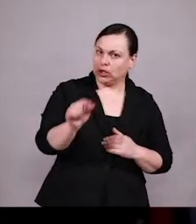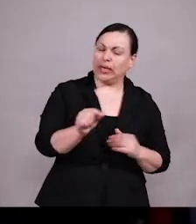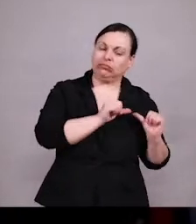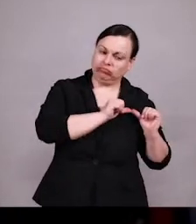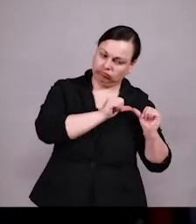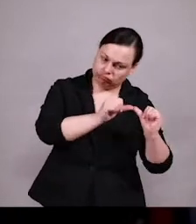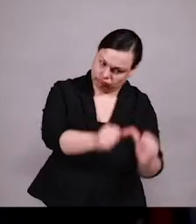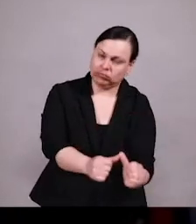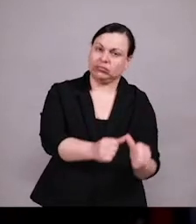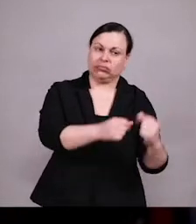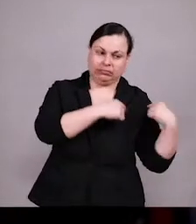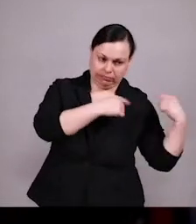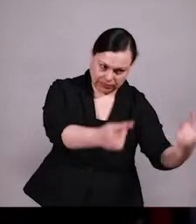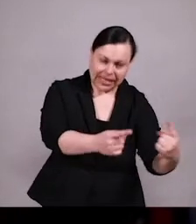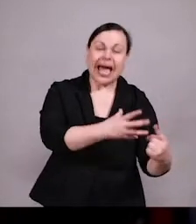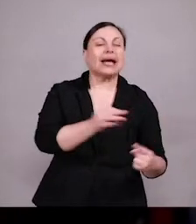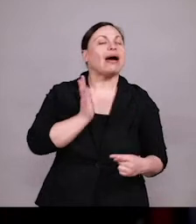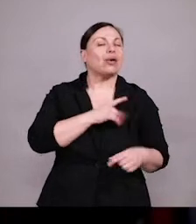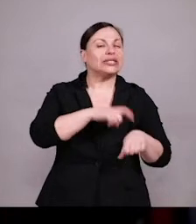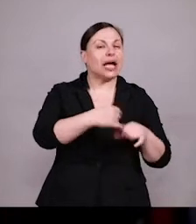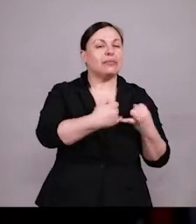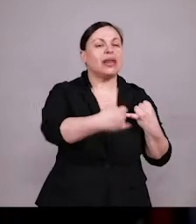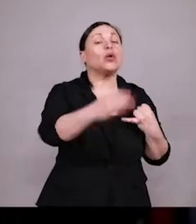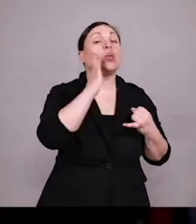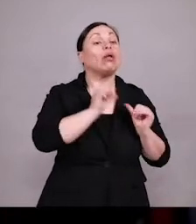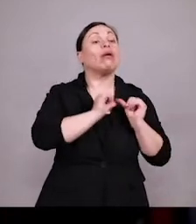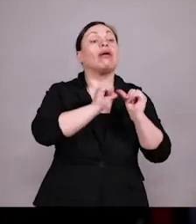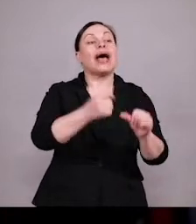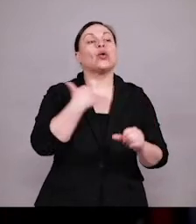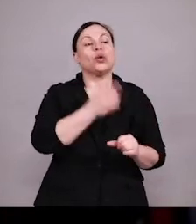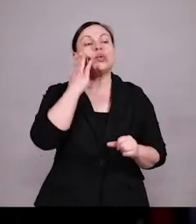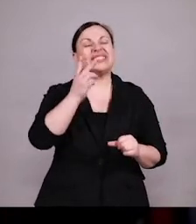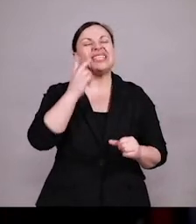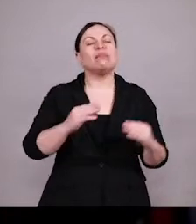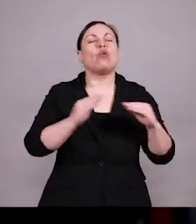I'm optimistic we'll stay on our timeline and see construction begin later this year.